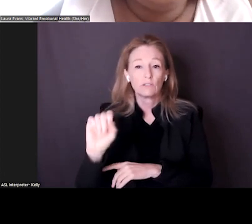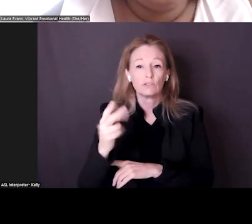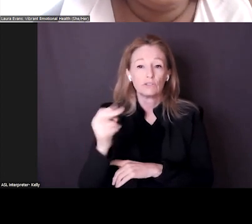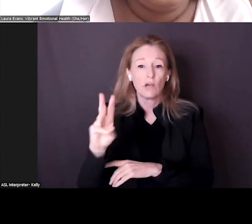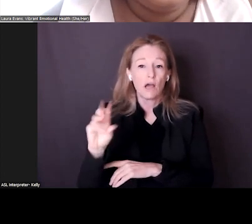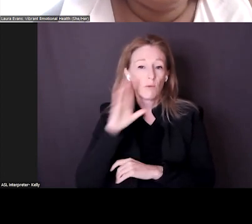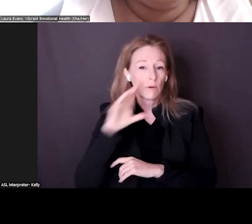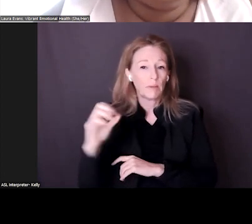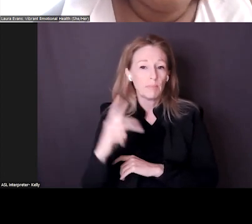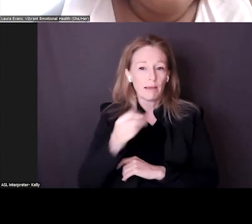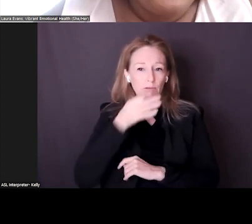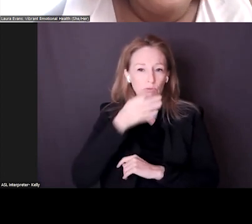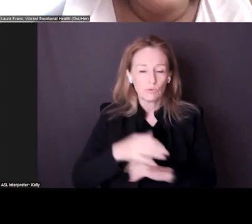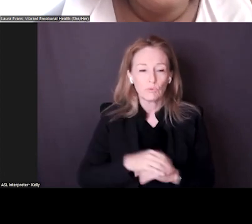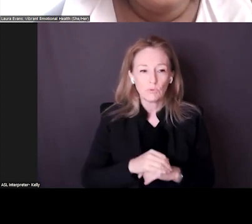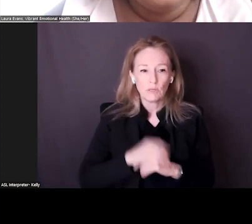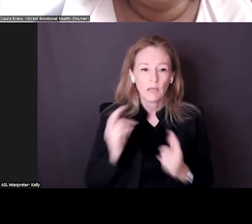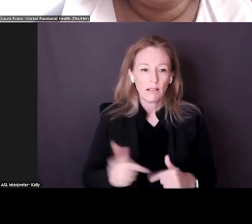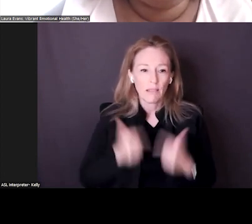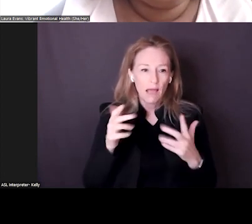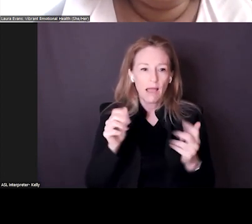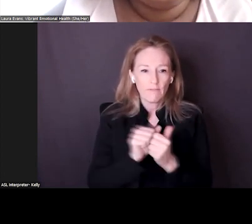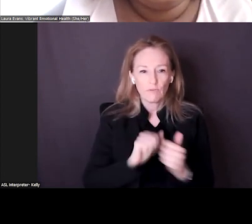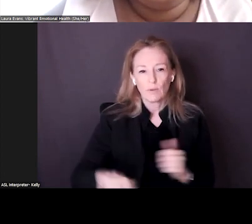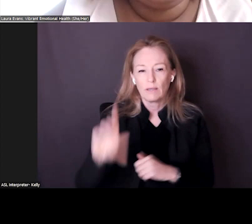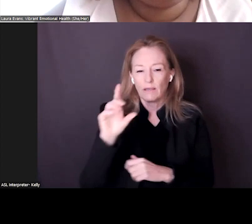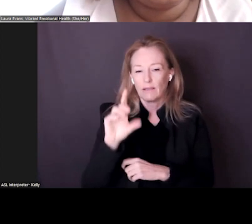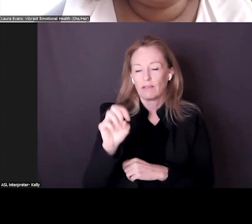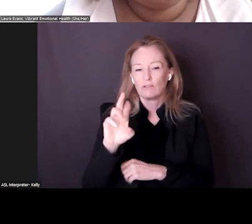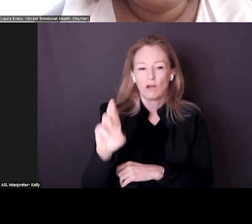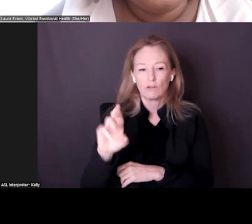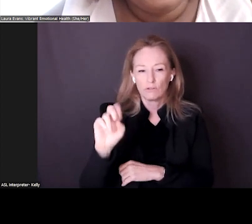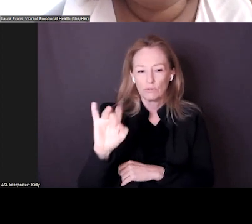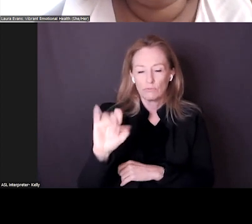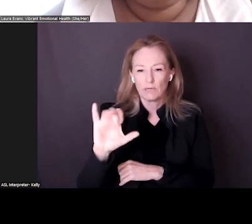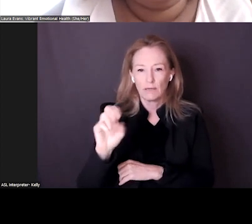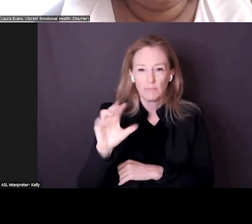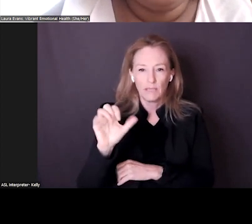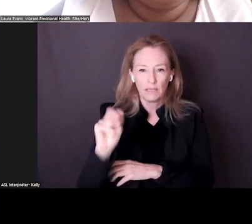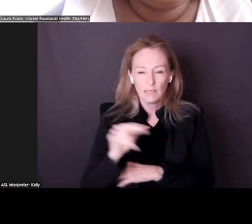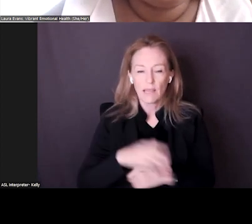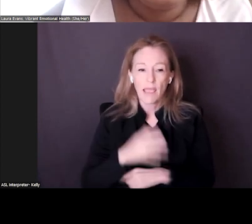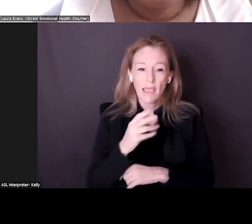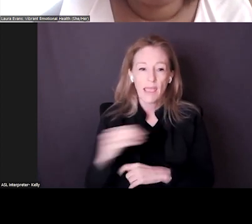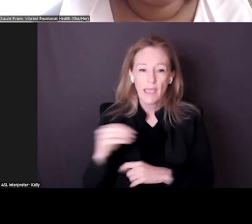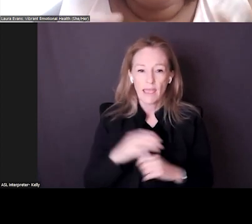AND ALSO TAG NUMBER THREE. THAT WAS A GREAT EPISODE. YOU CAN